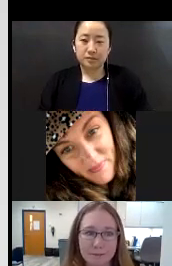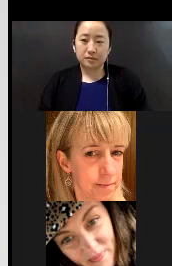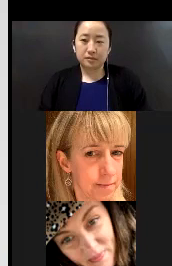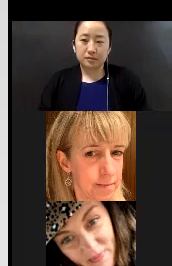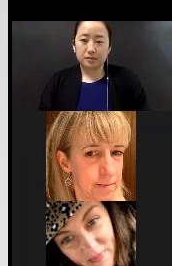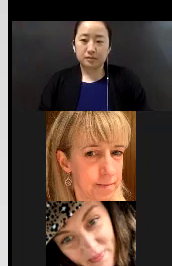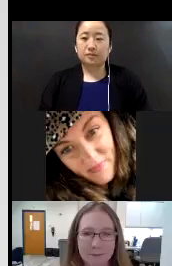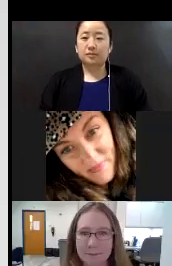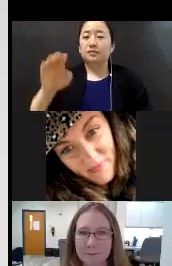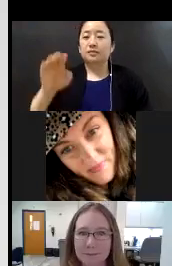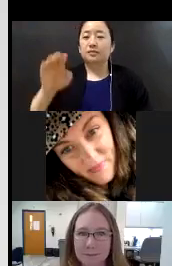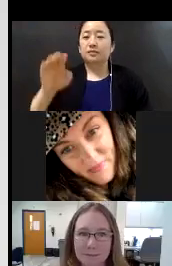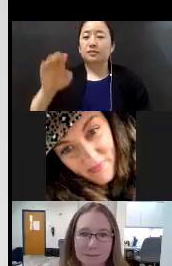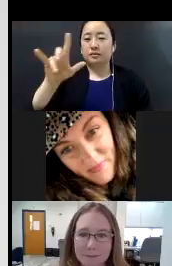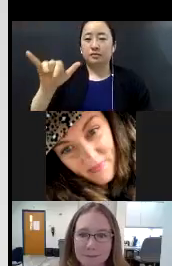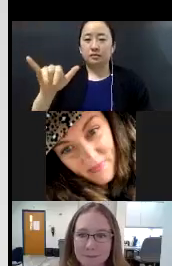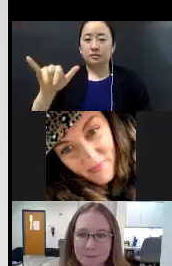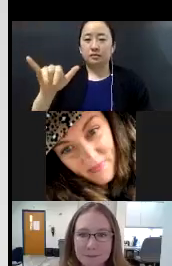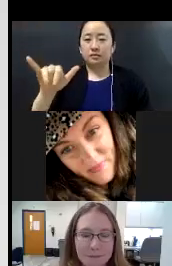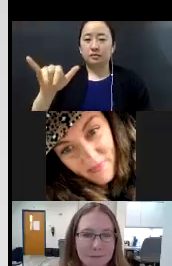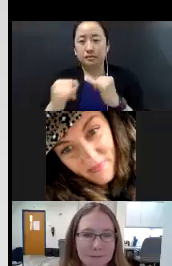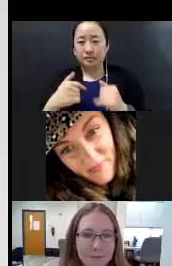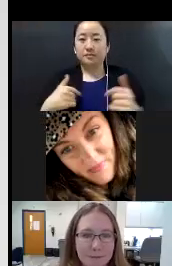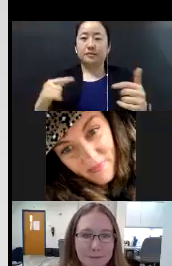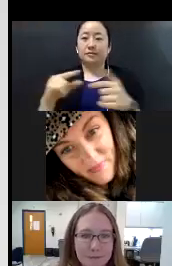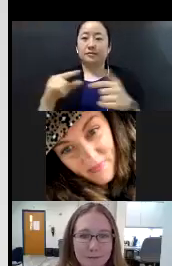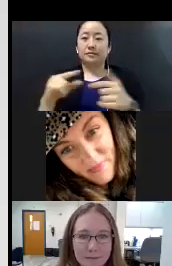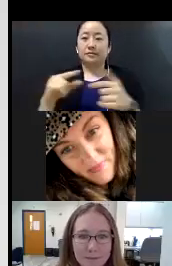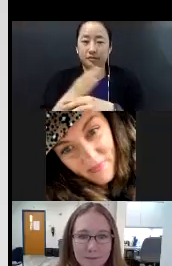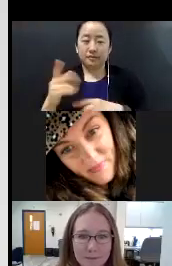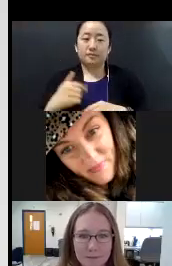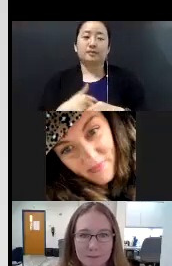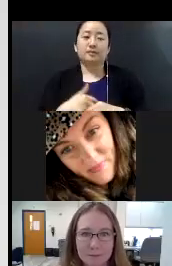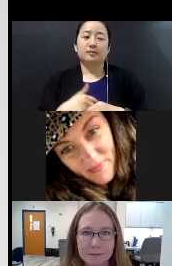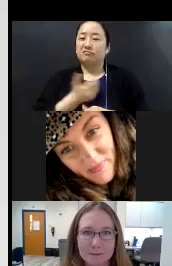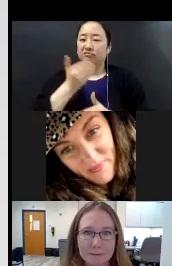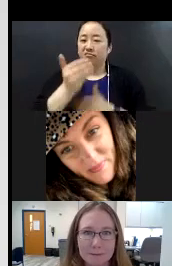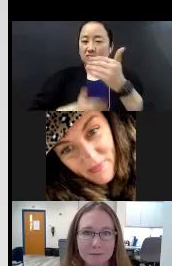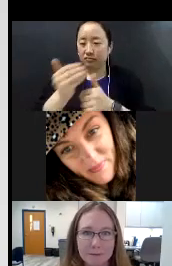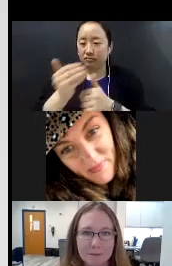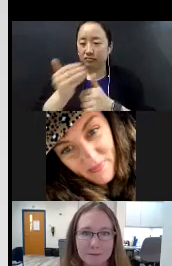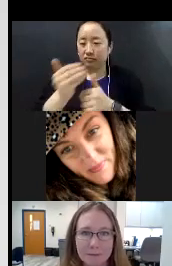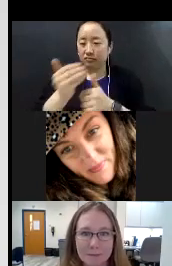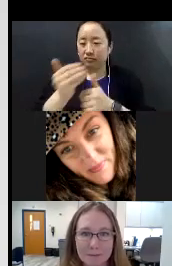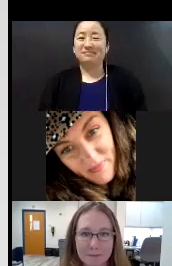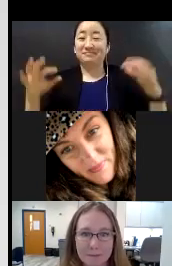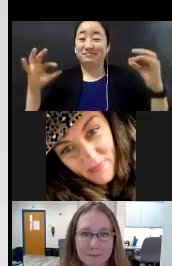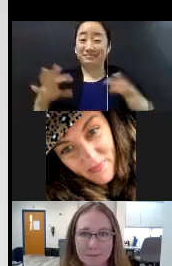Emily Rumery: ALL RIGHT. THE LAST THING I HAVE TO SHARE WITH YOU IS THE LAST PART OF OUR PROCESS WHICH IS GETTING THAT FEEDBACK FROM OUR PATIENTS AND FAMILIES.